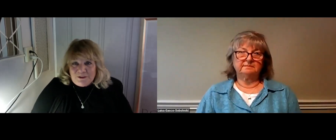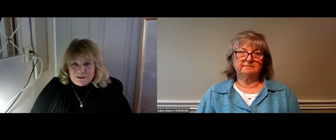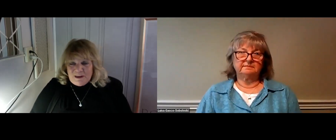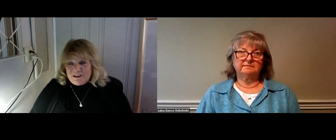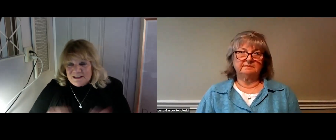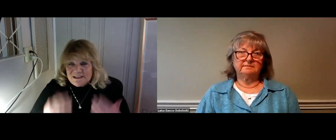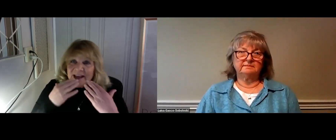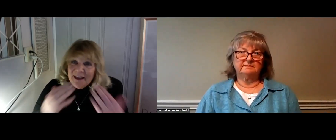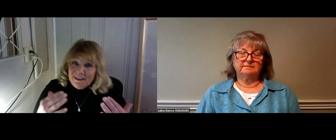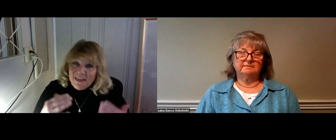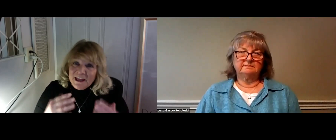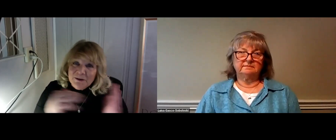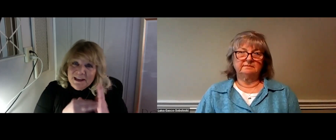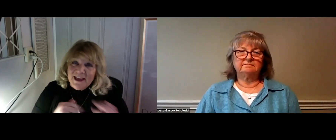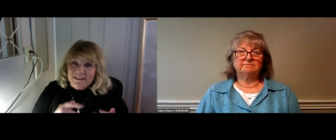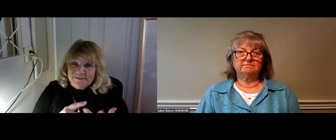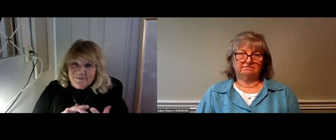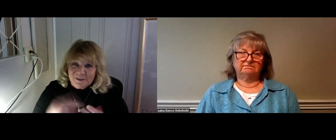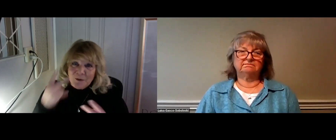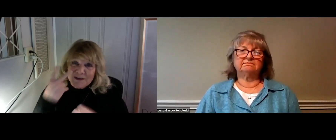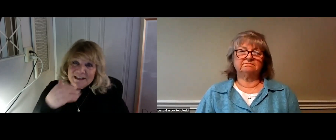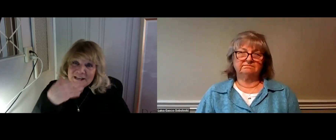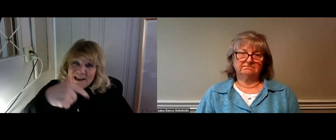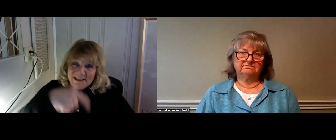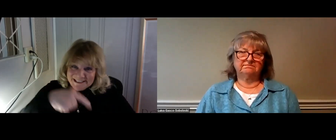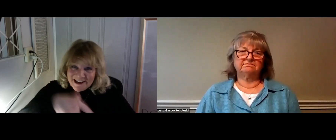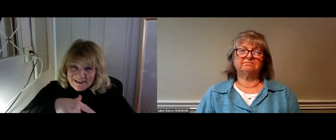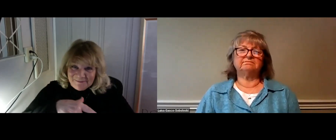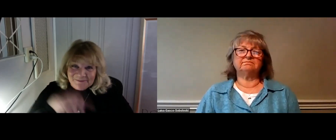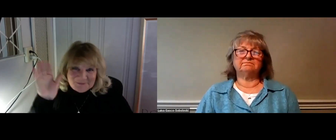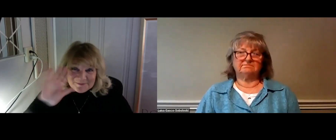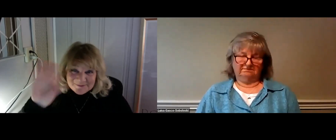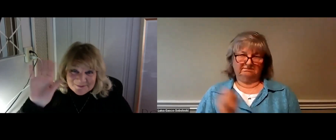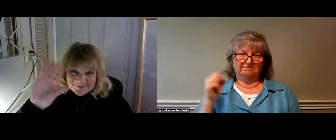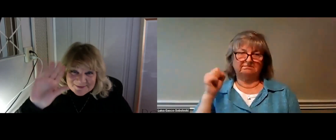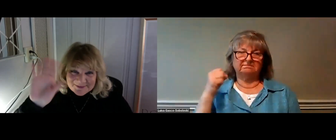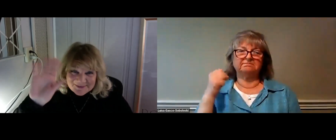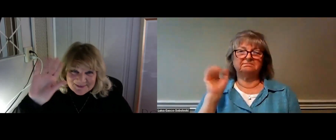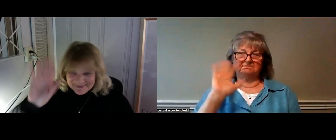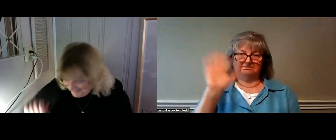with those patients, thank you again. We will see you next time.